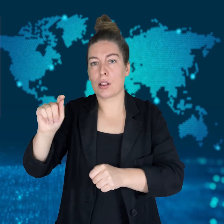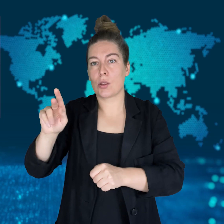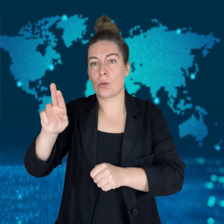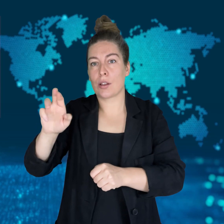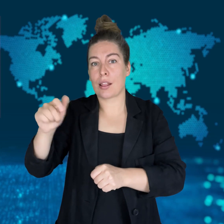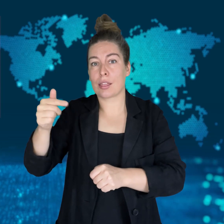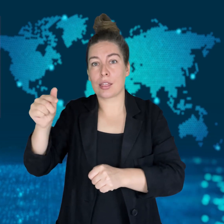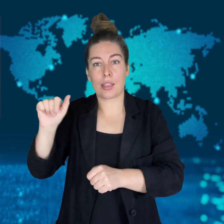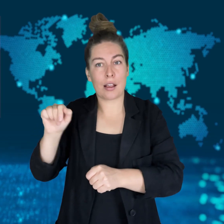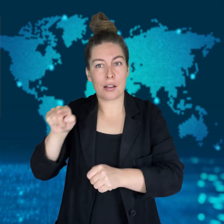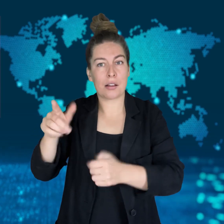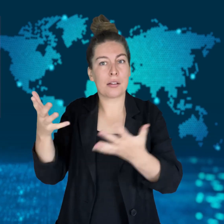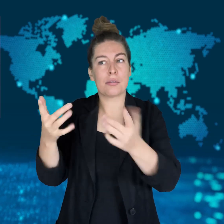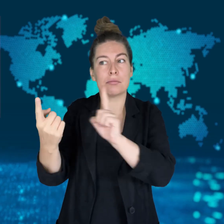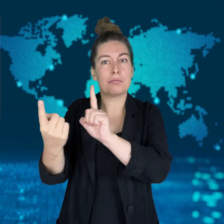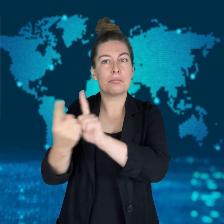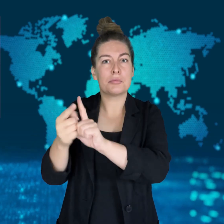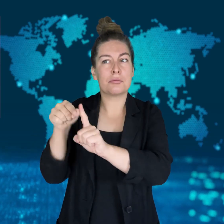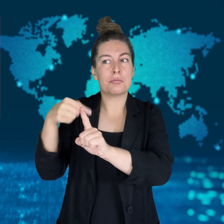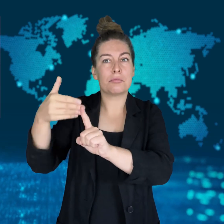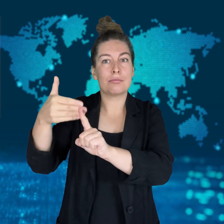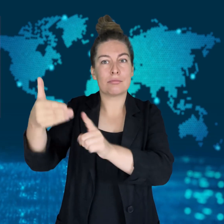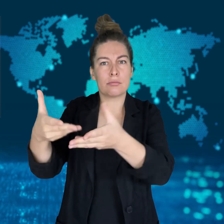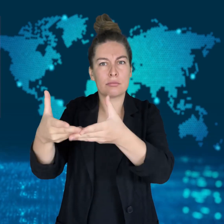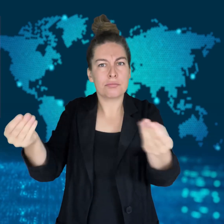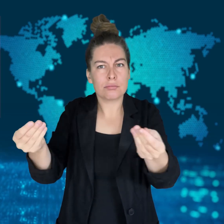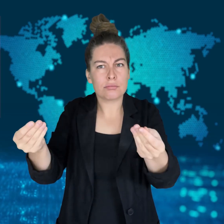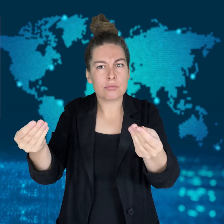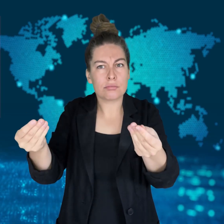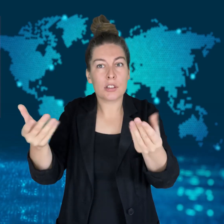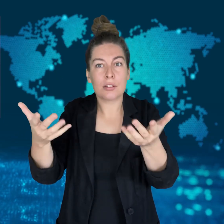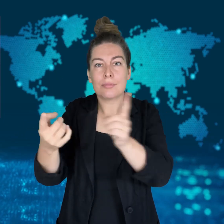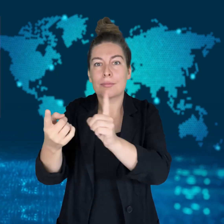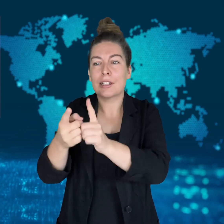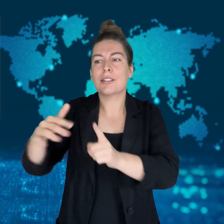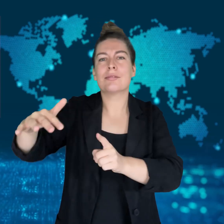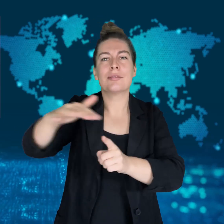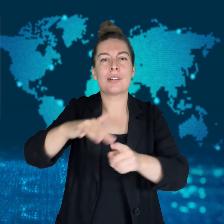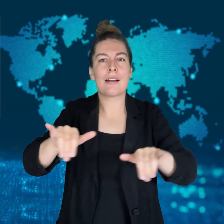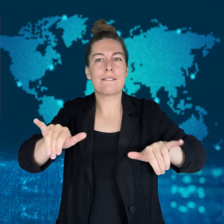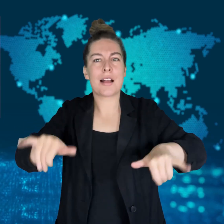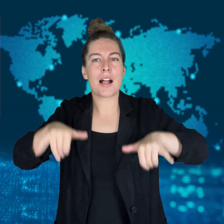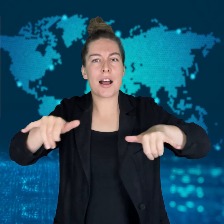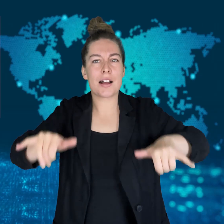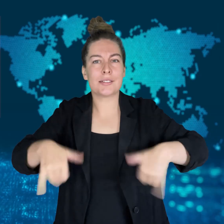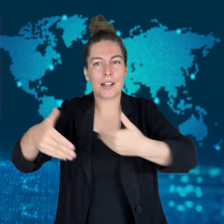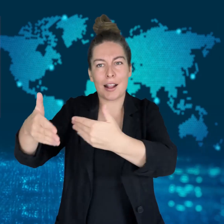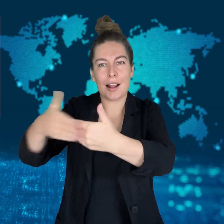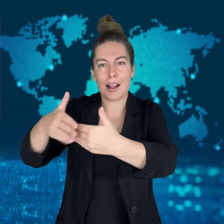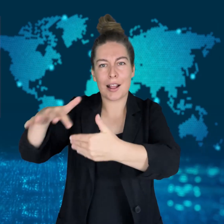She had disappeared after meeting up with her boyfriend, Filippo Turetta,